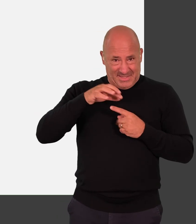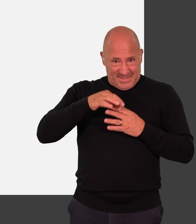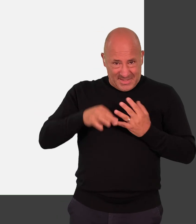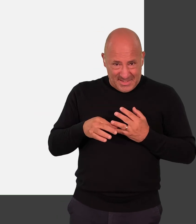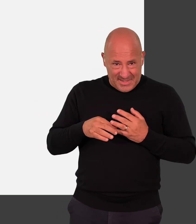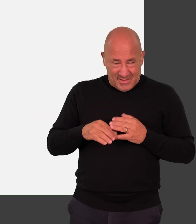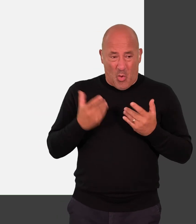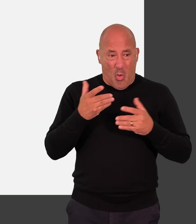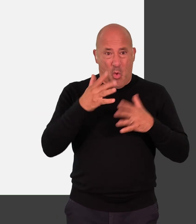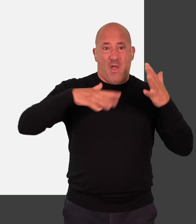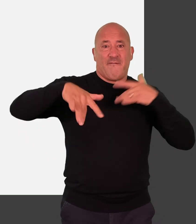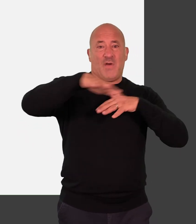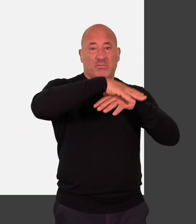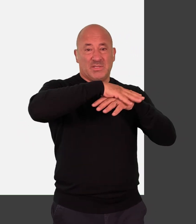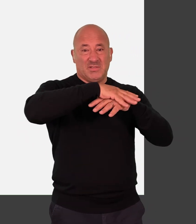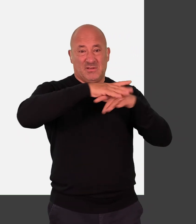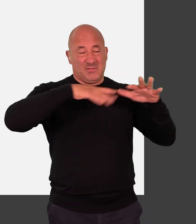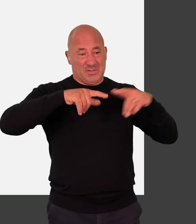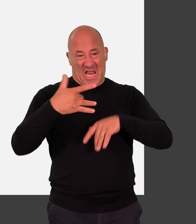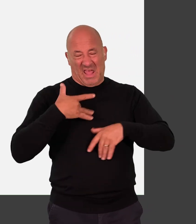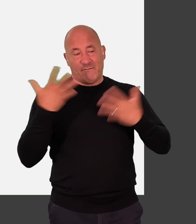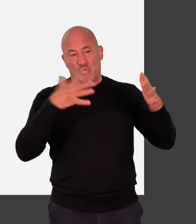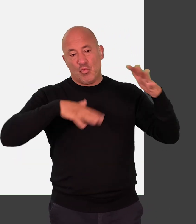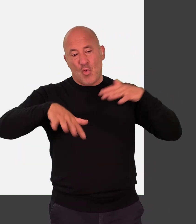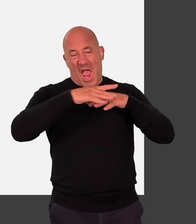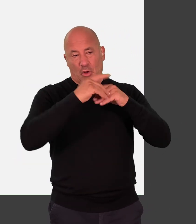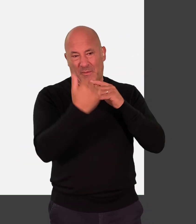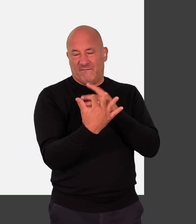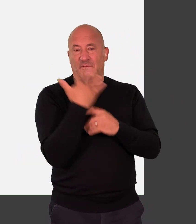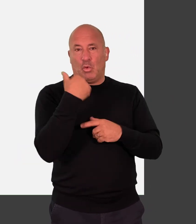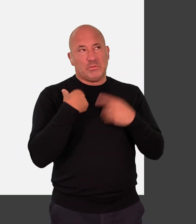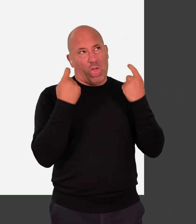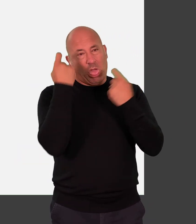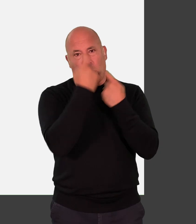and factors outside in the environment and society in which they live.